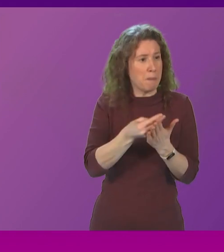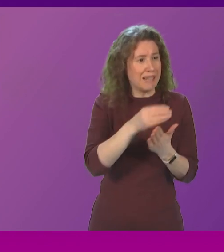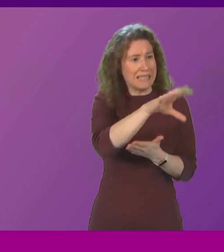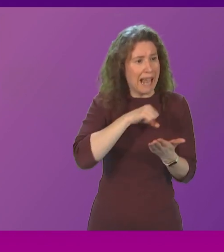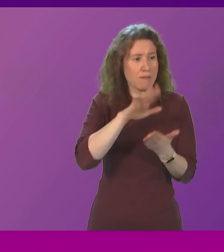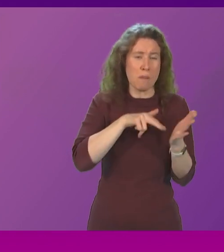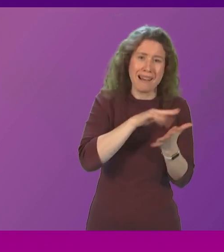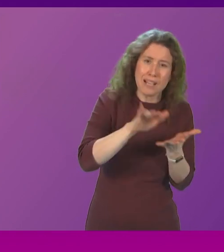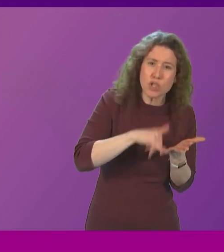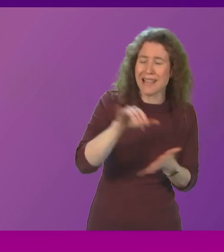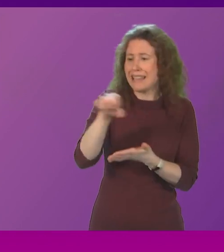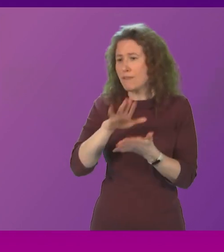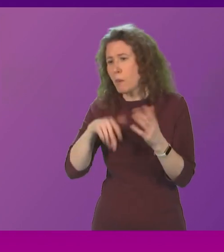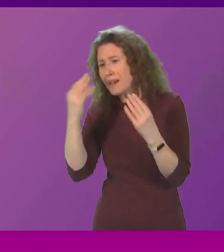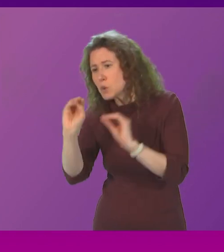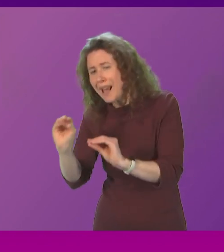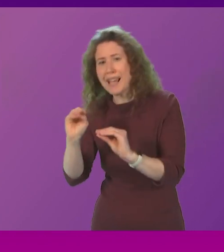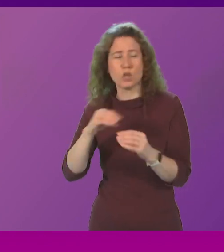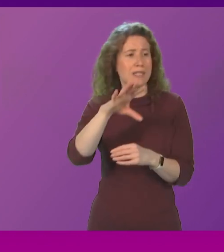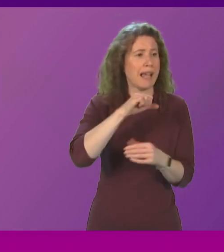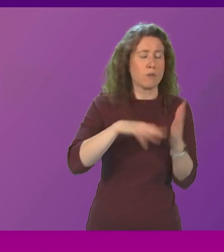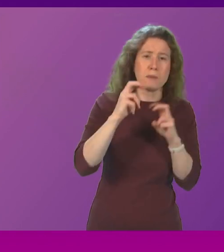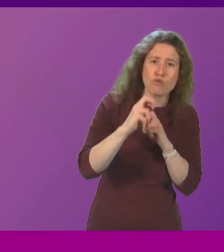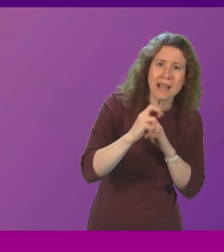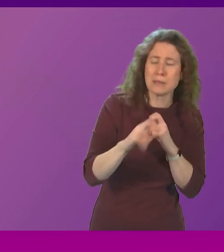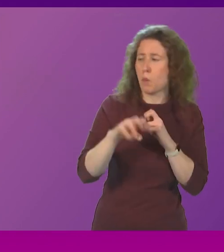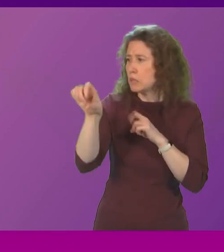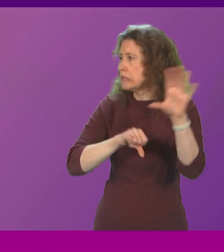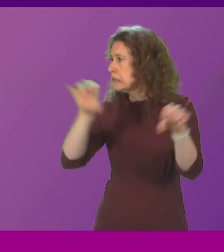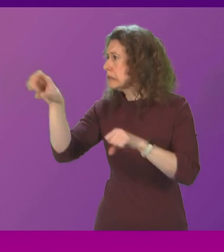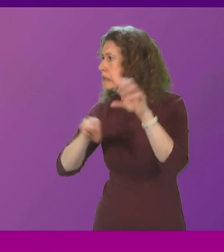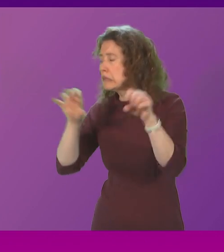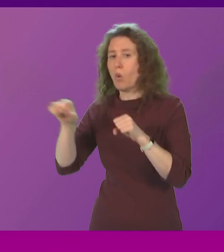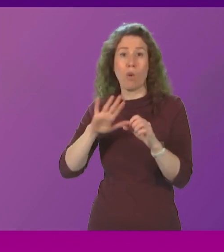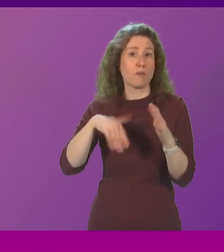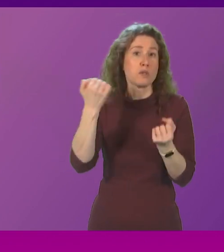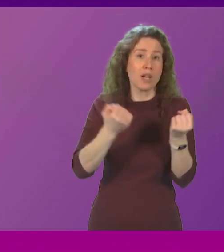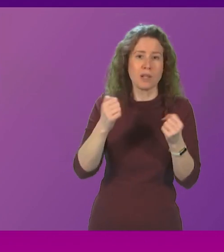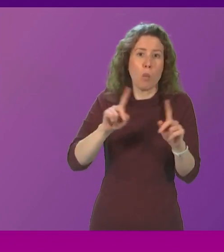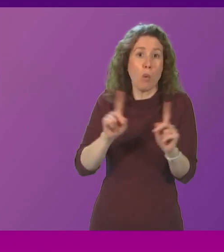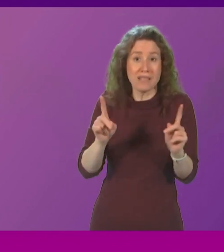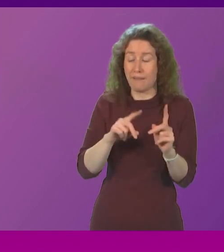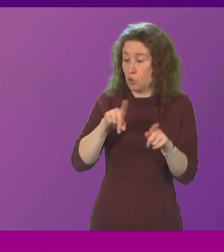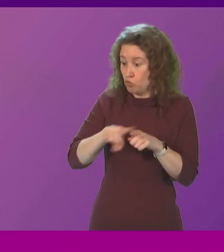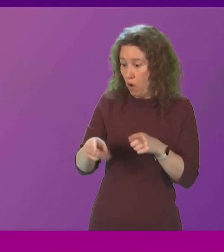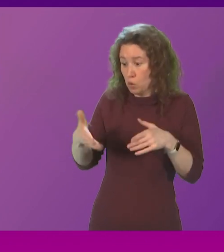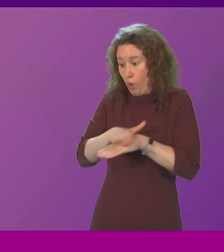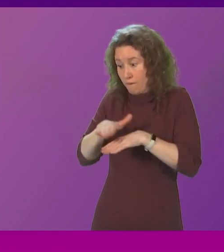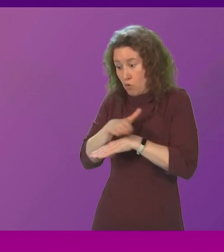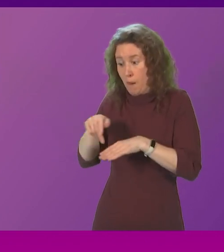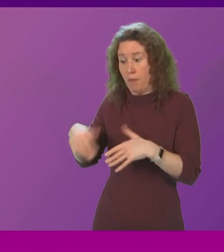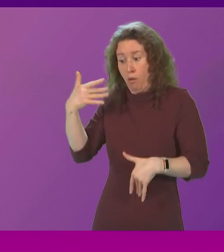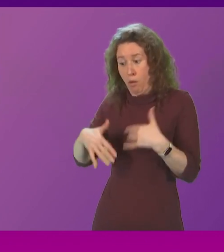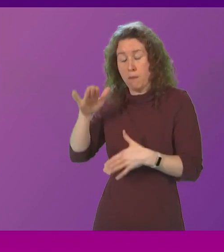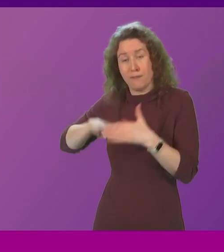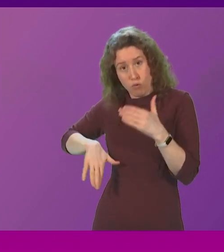from education, from transport and from justice to mitigate the harmful impacts of cruel Tory